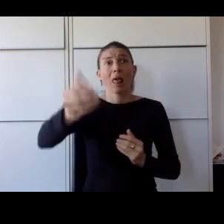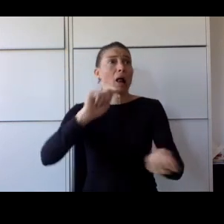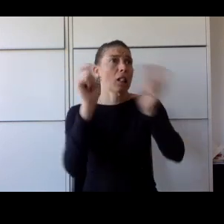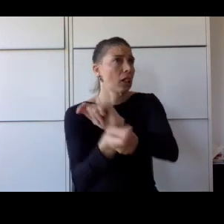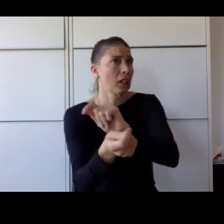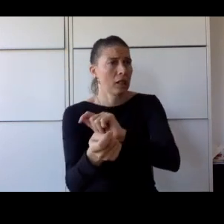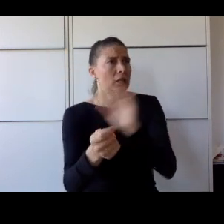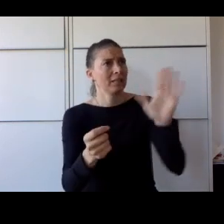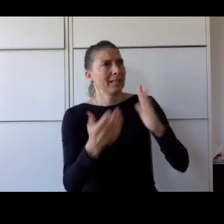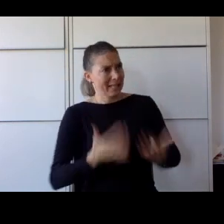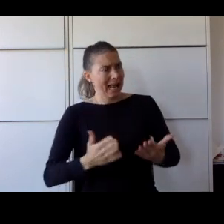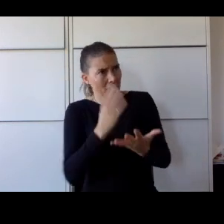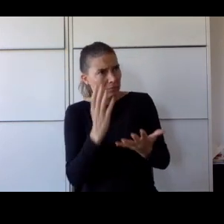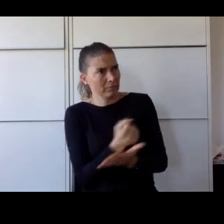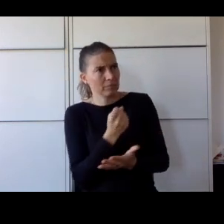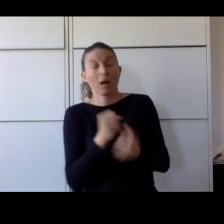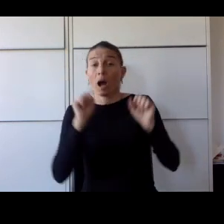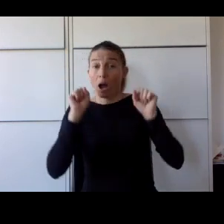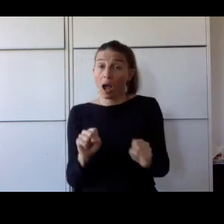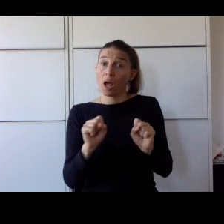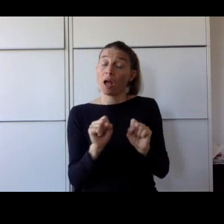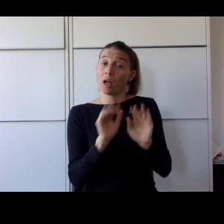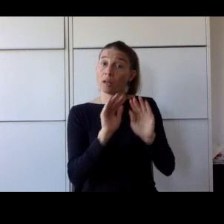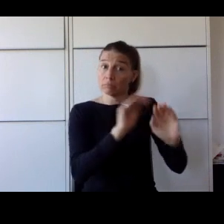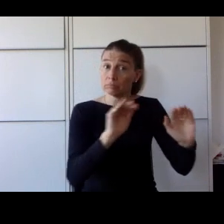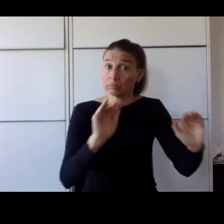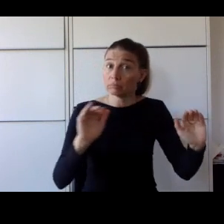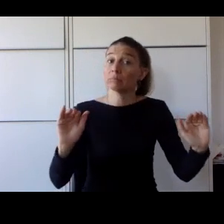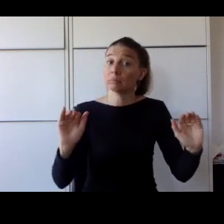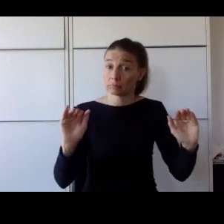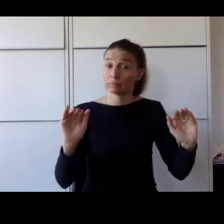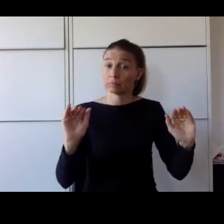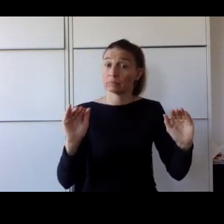So it's very important for you to bear this in mind when you discuss